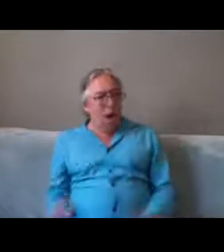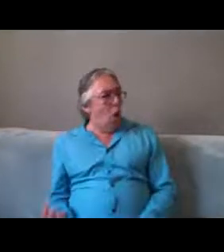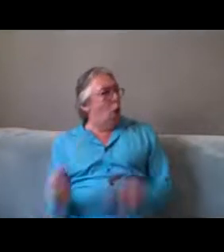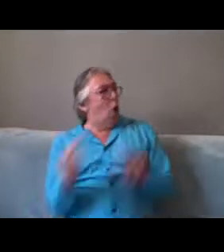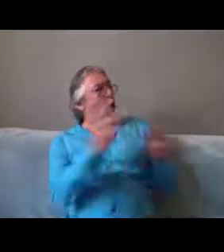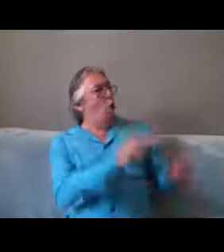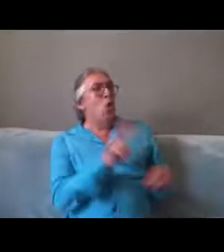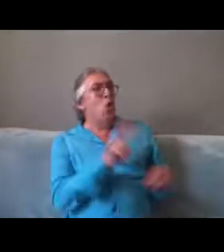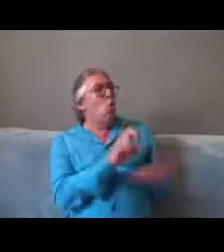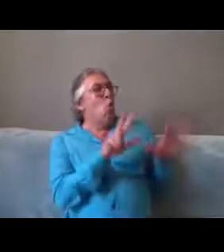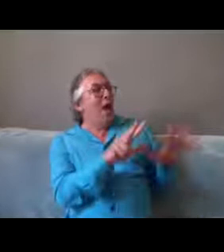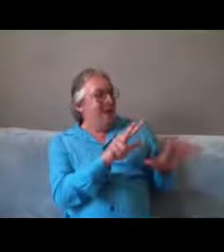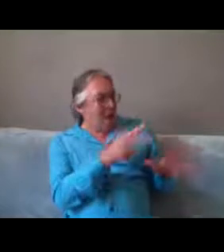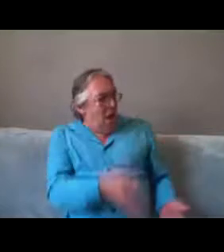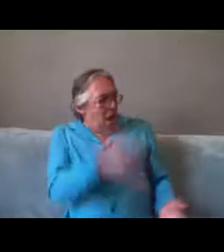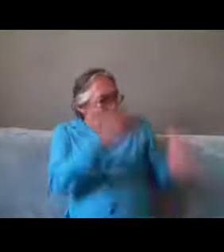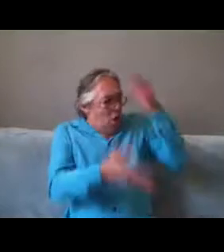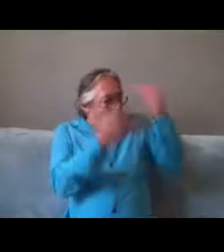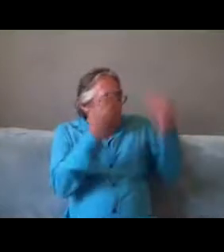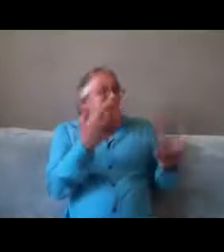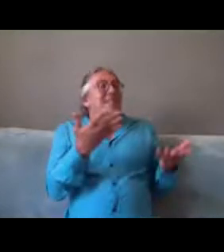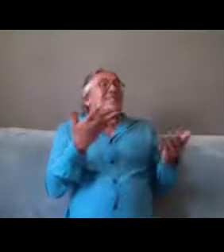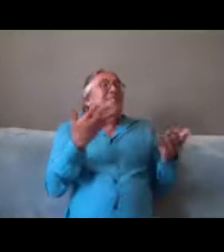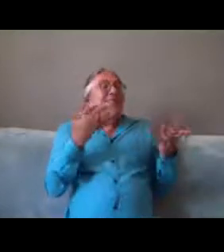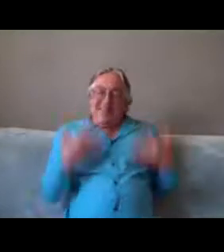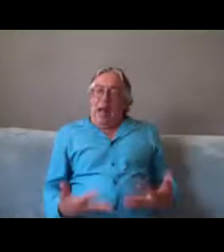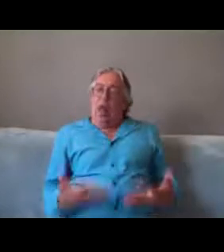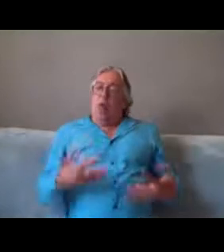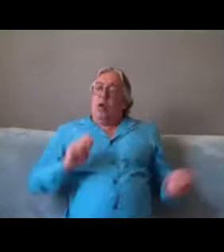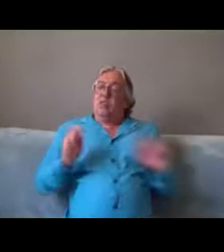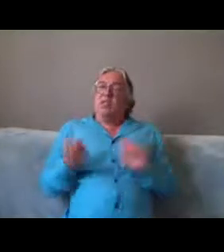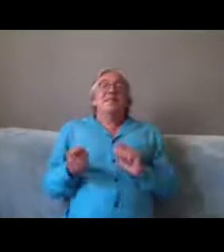Therefore in that sense when we talk about inclusion and diversity projects